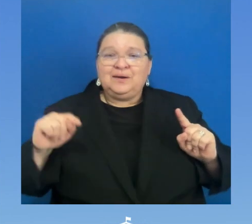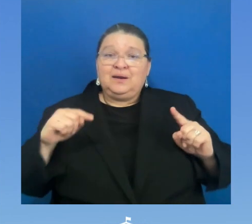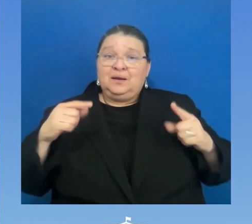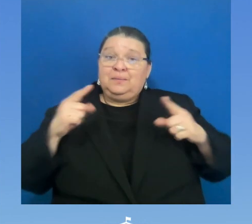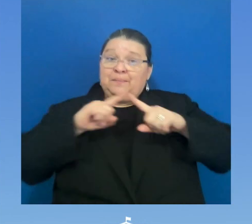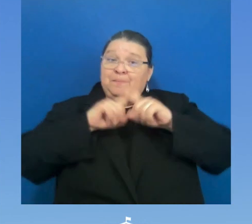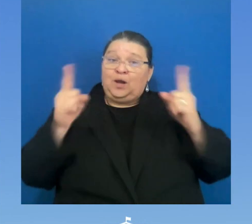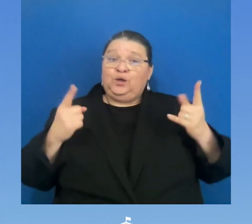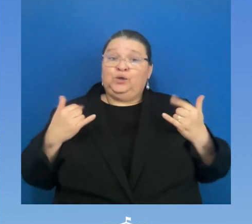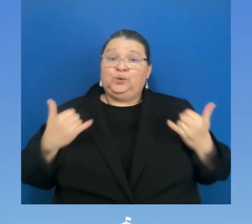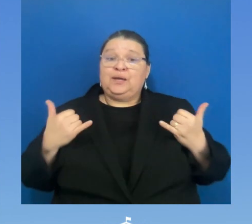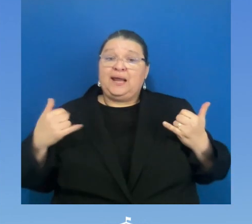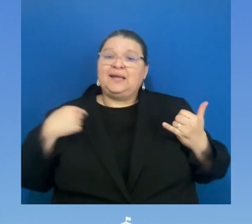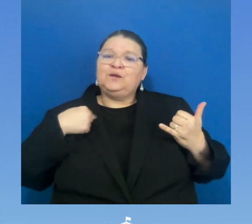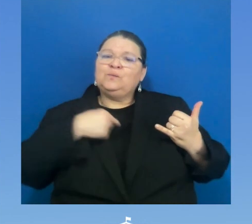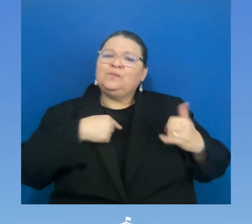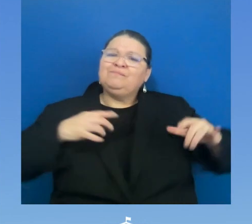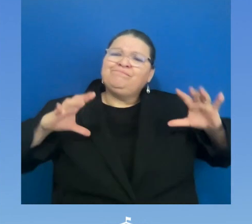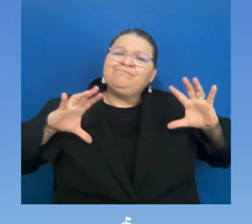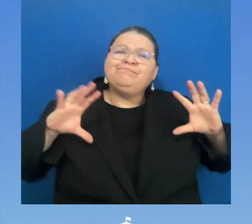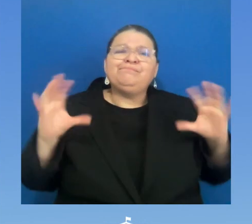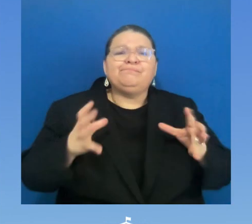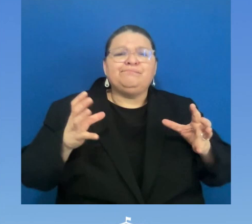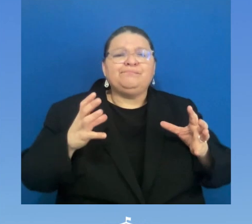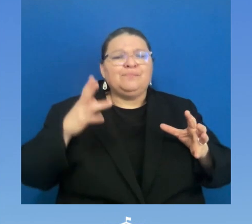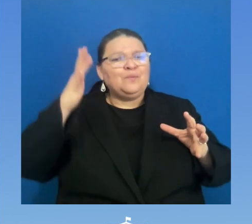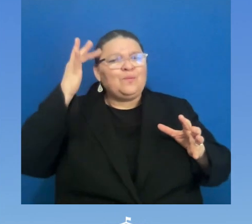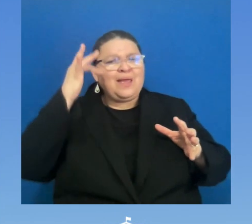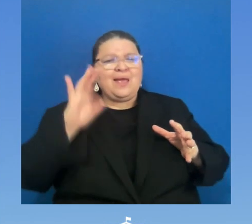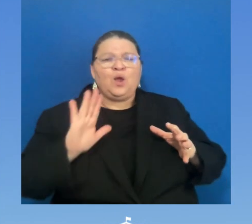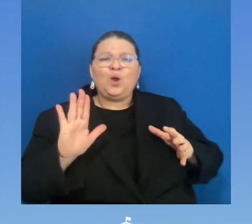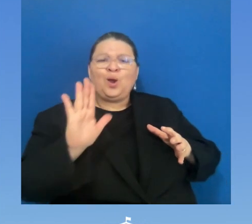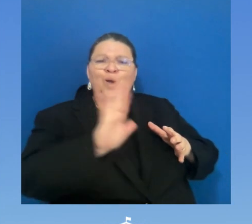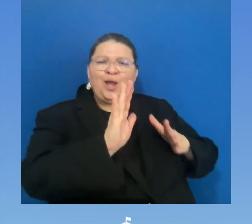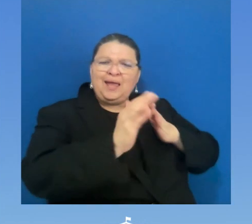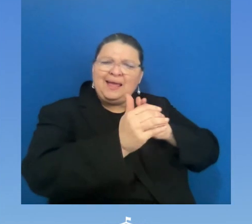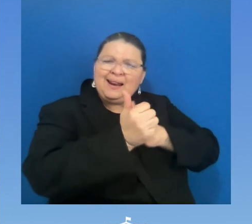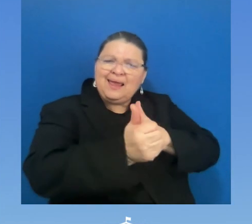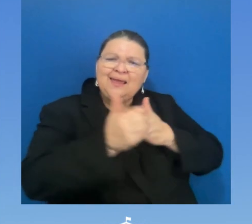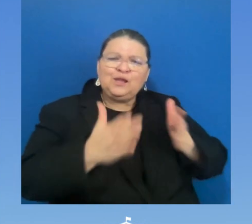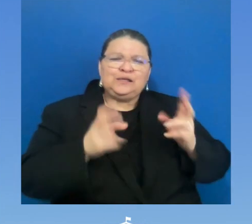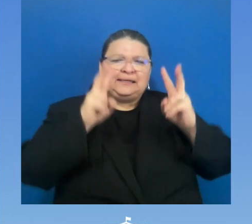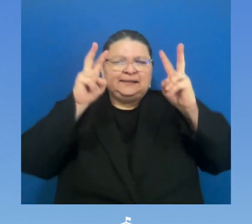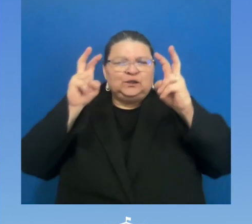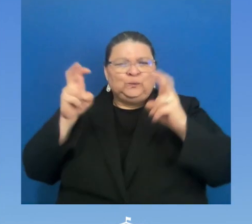that affects most women and has affected most women in the workforce, and it's the issue of pay equity.